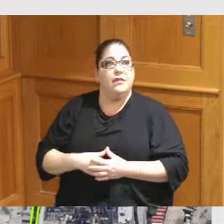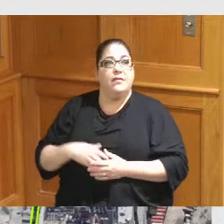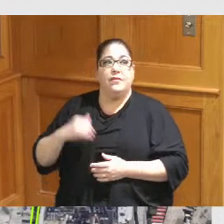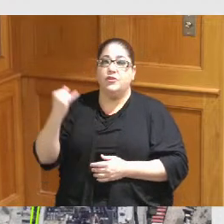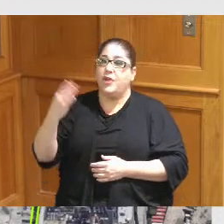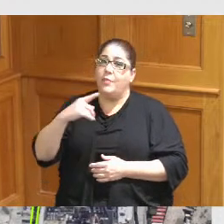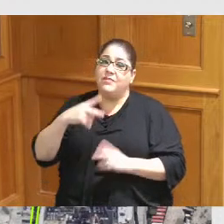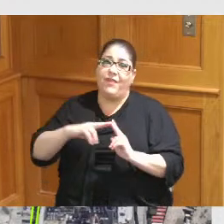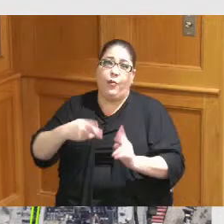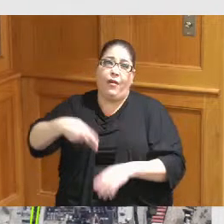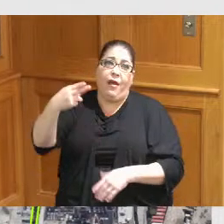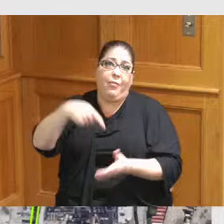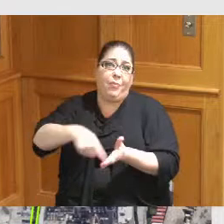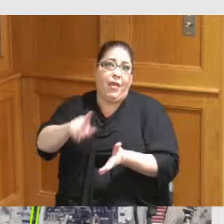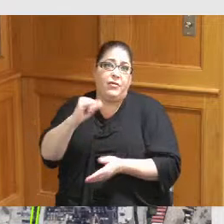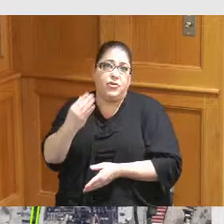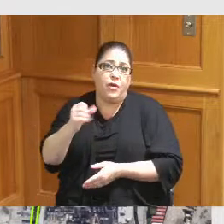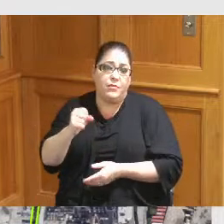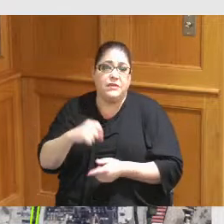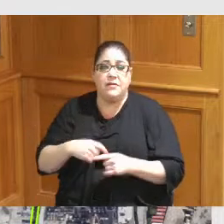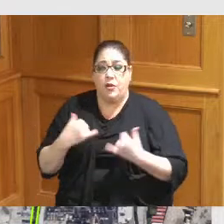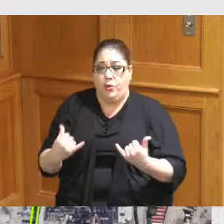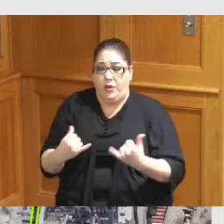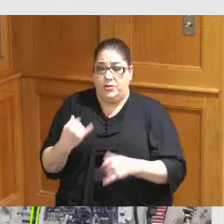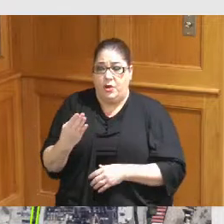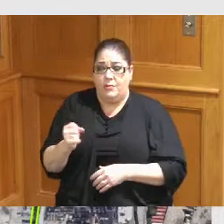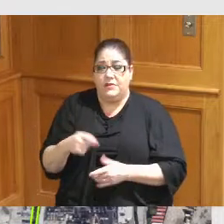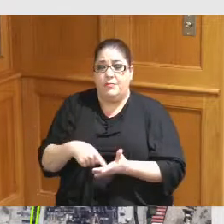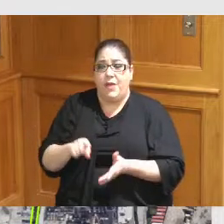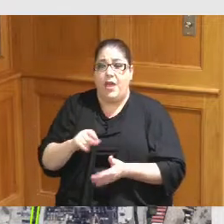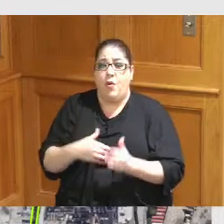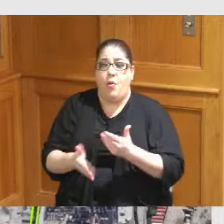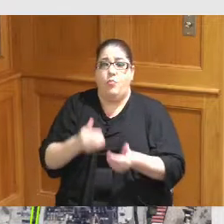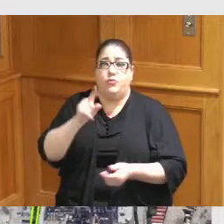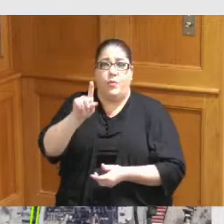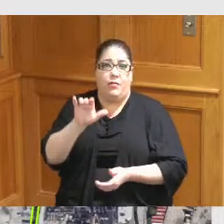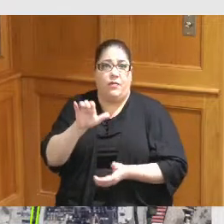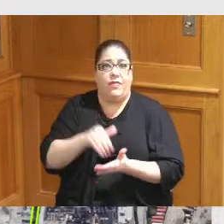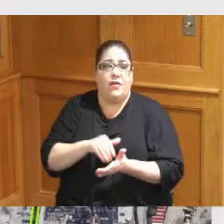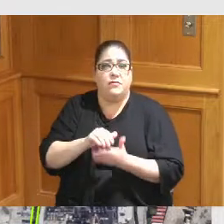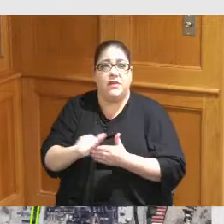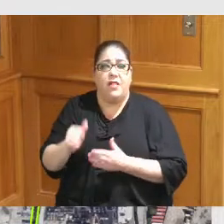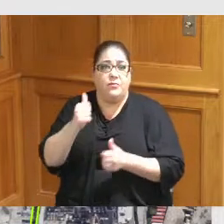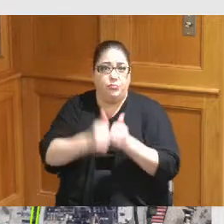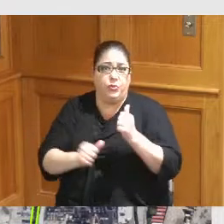paying jobs if you notice the current jobs pay almost a hundred thousand dollars per employee new